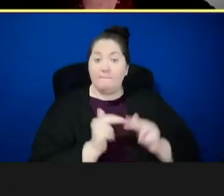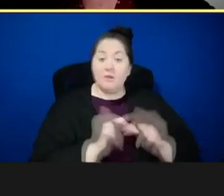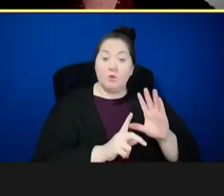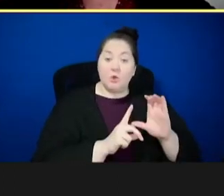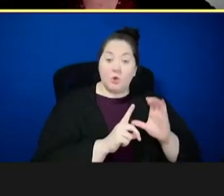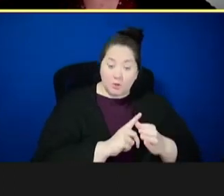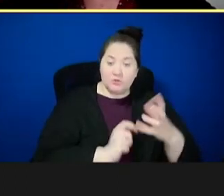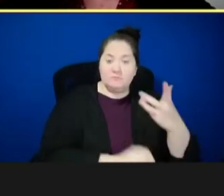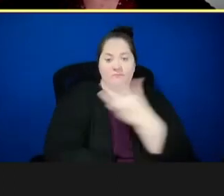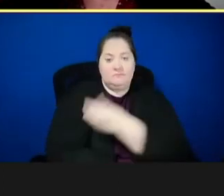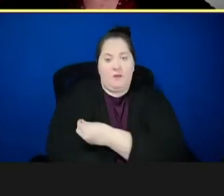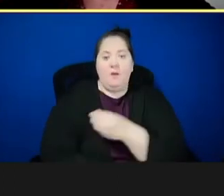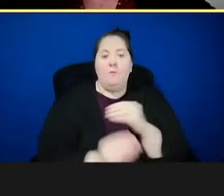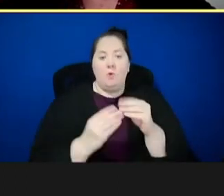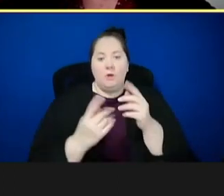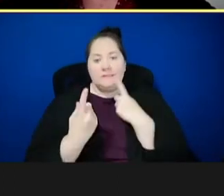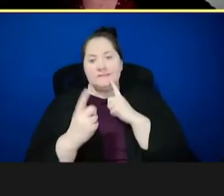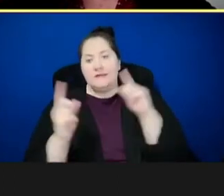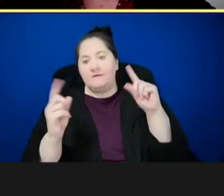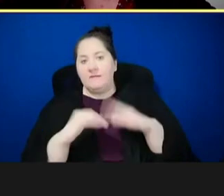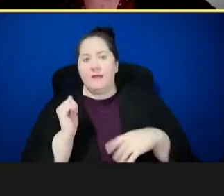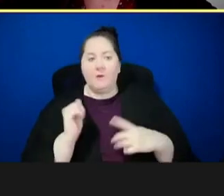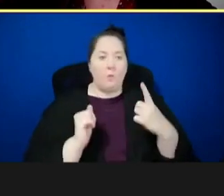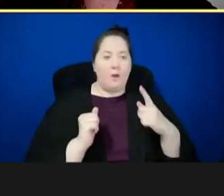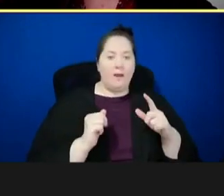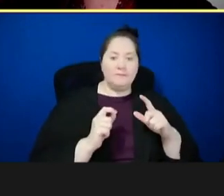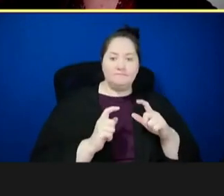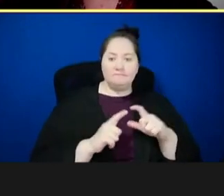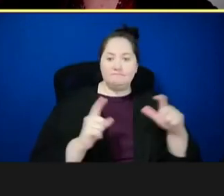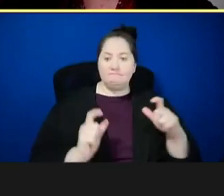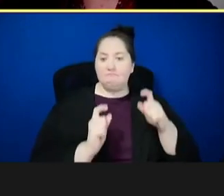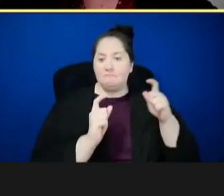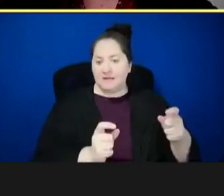they were much more successful than a single gift card. Even large incentives did not